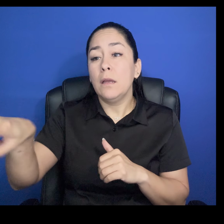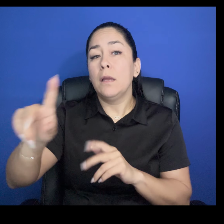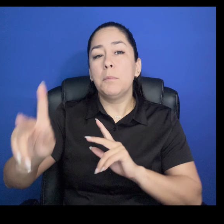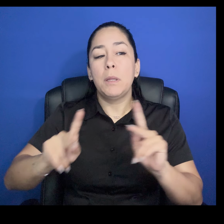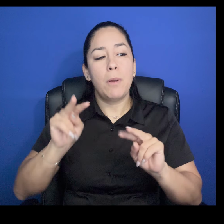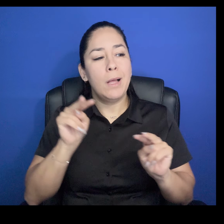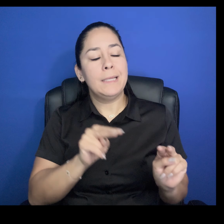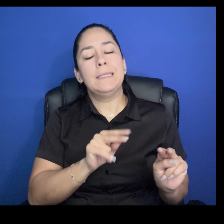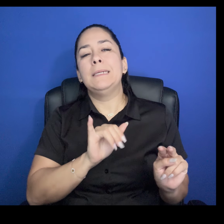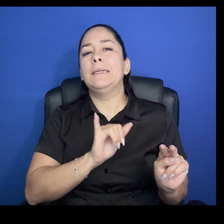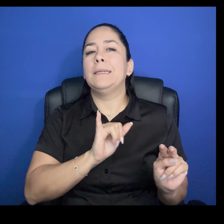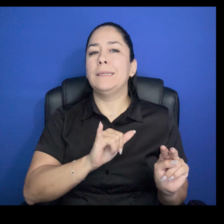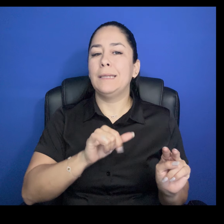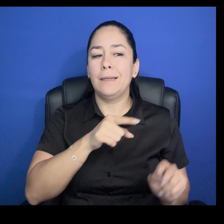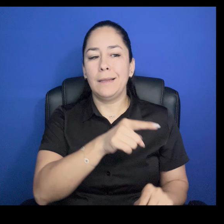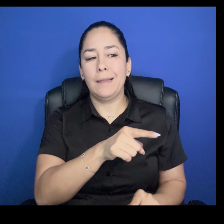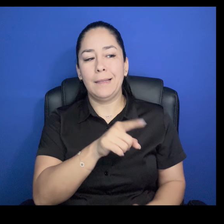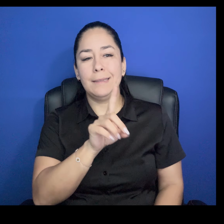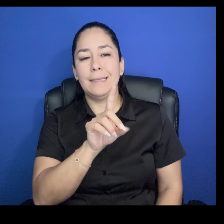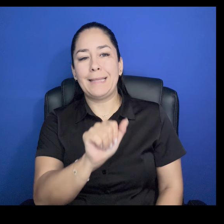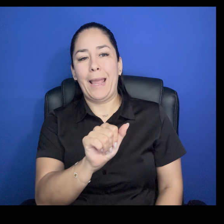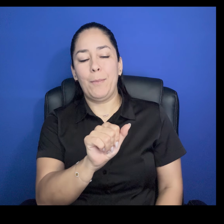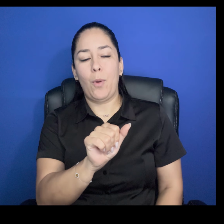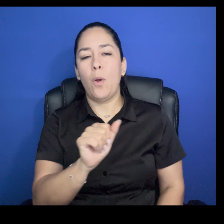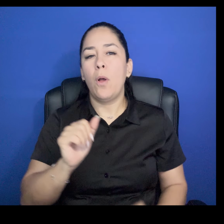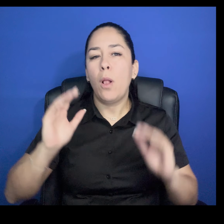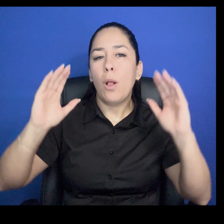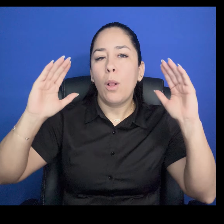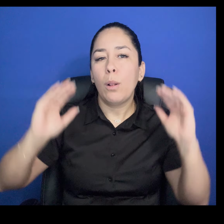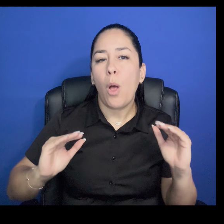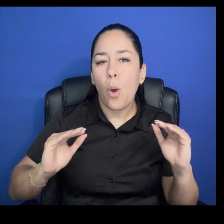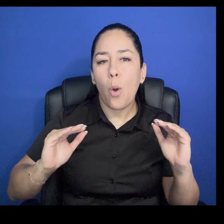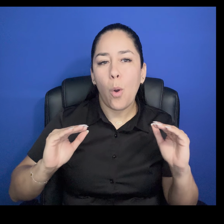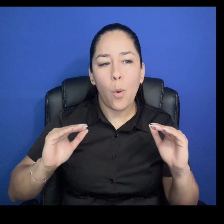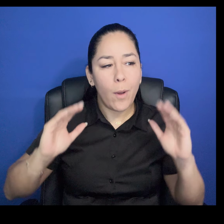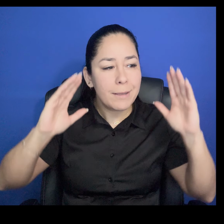because of my disability and not giving me the opportunity to really show,